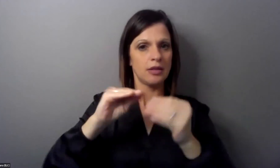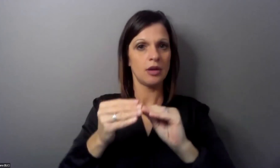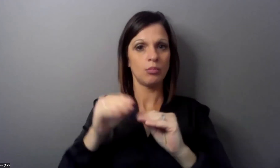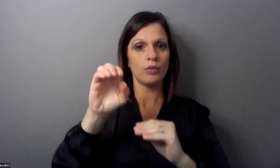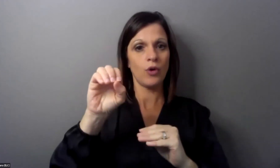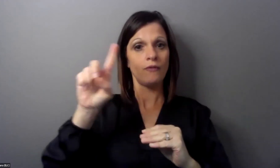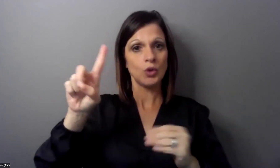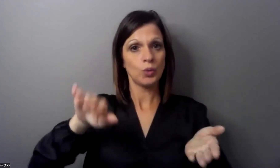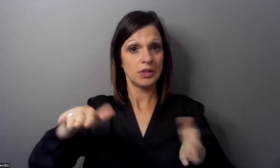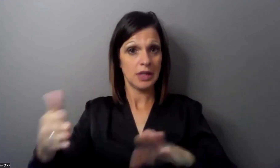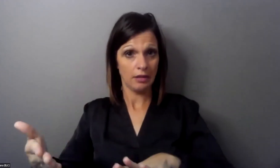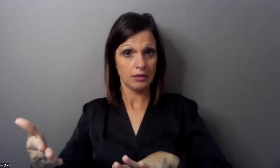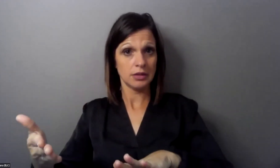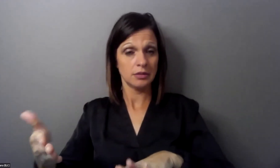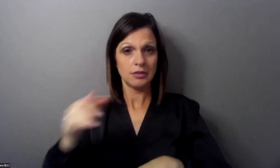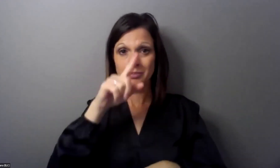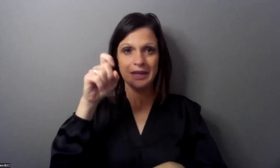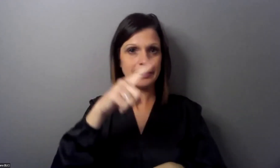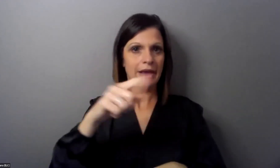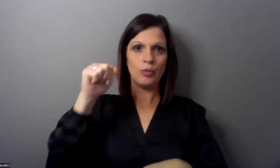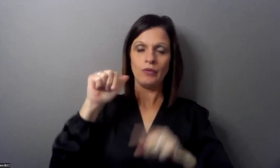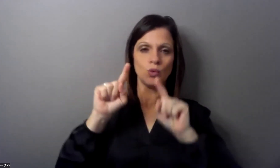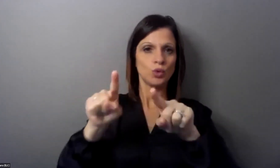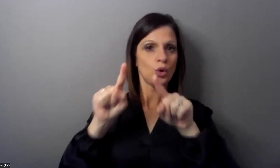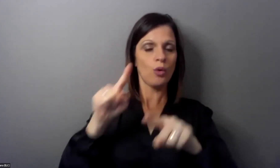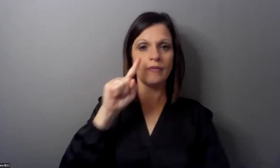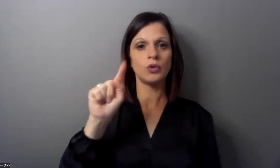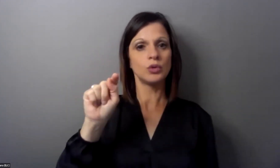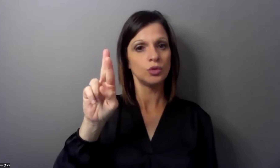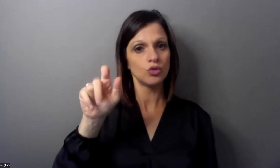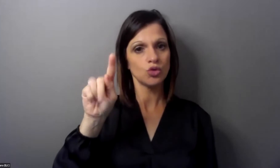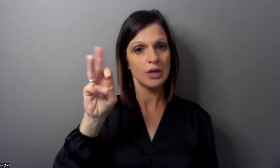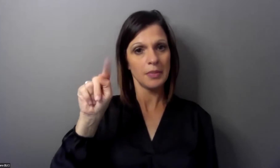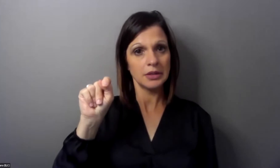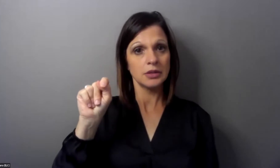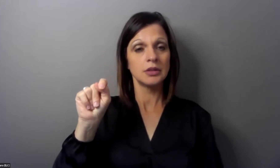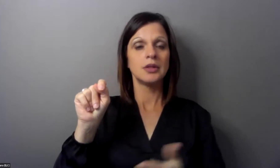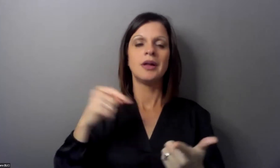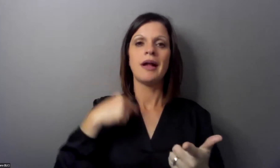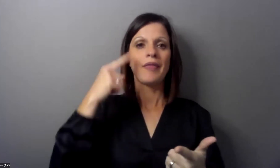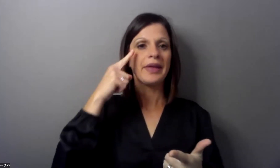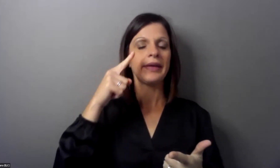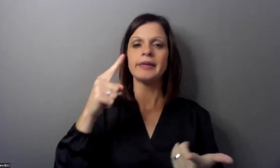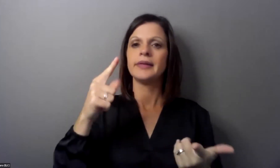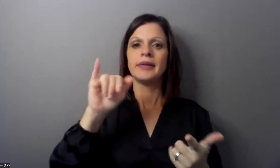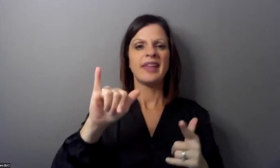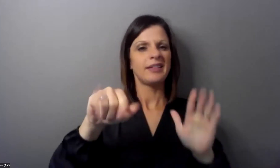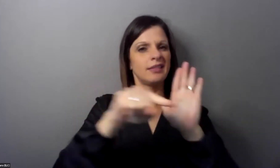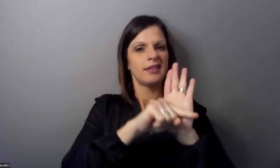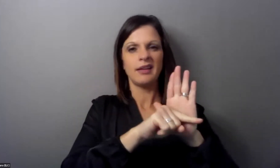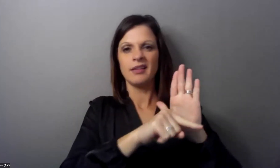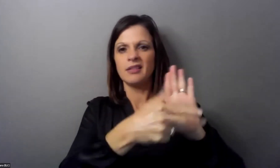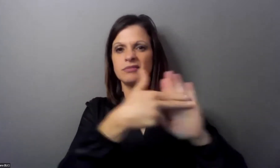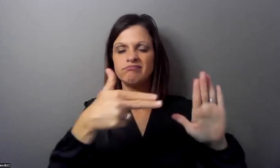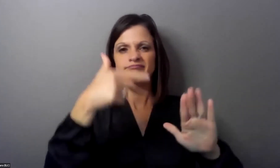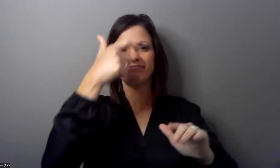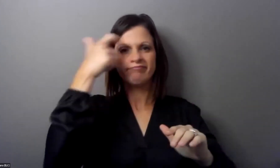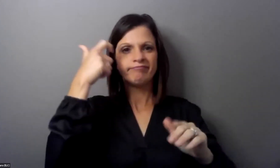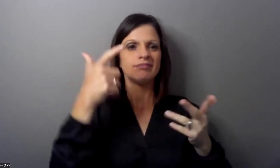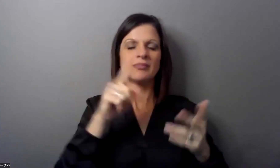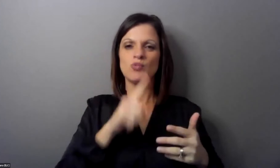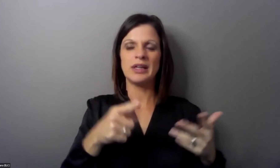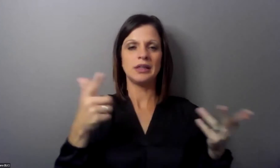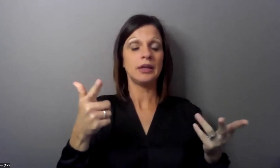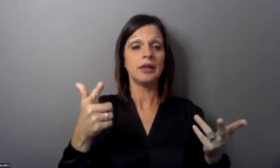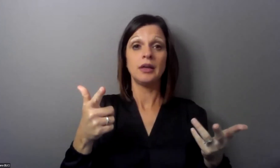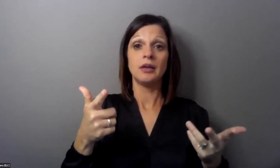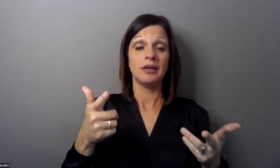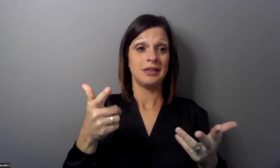I think that stigma is available at all levels. From the person that admits the patient or